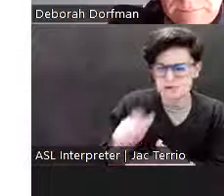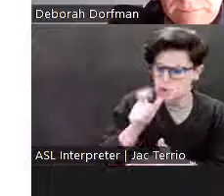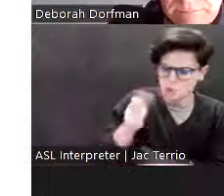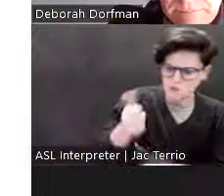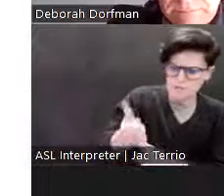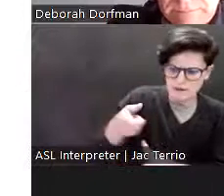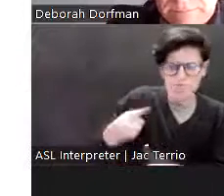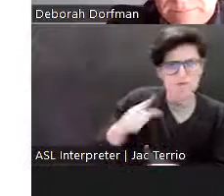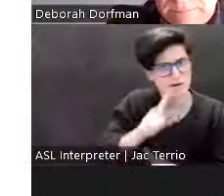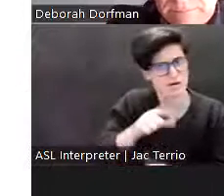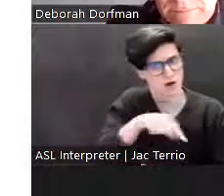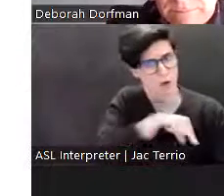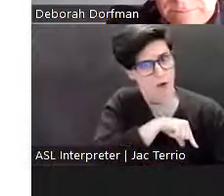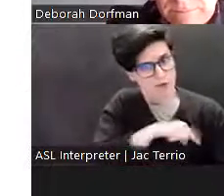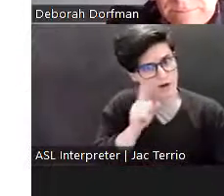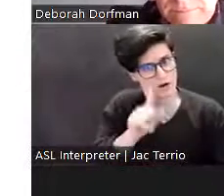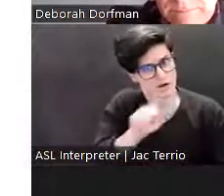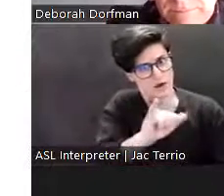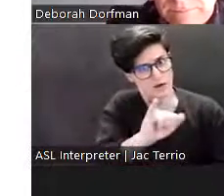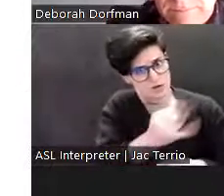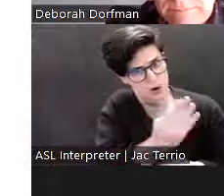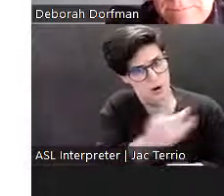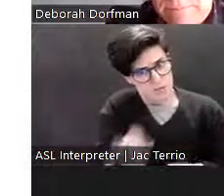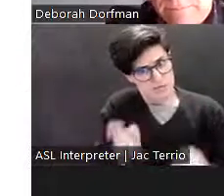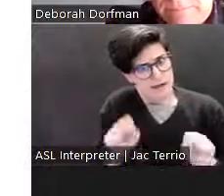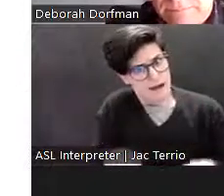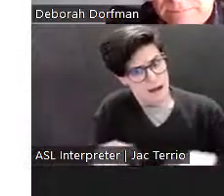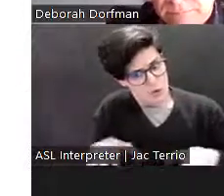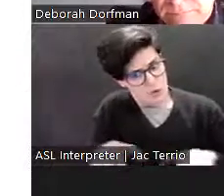applying for and 15:09:45 is able to perform the specified